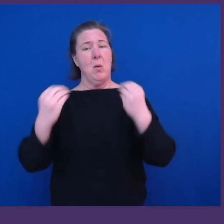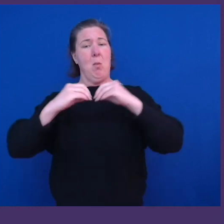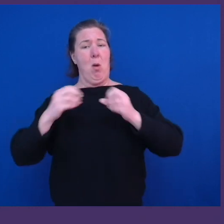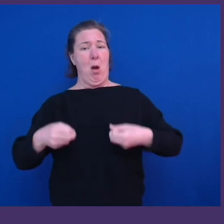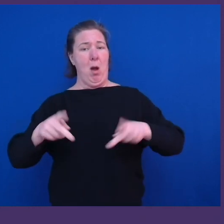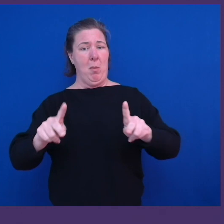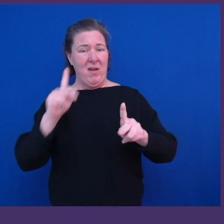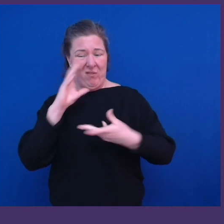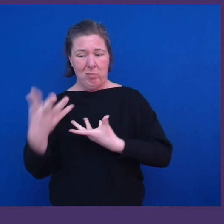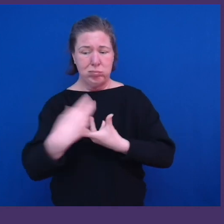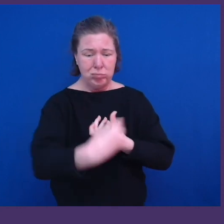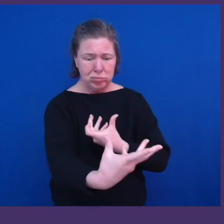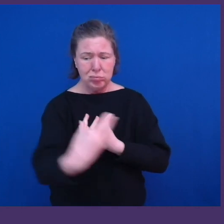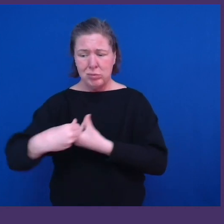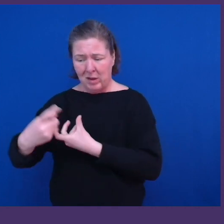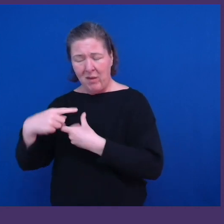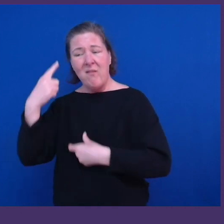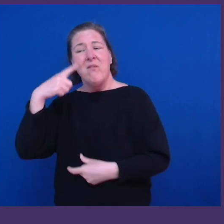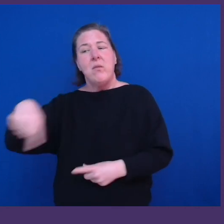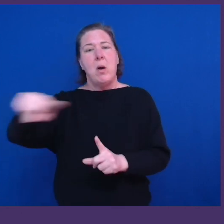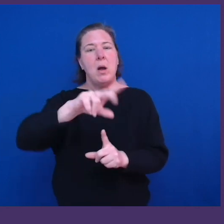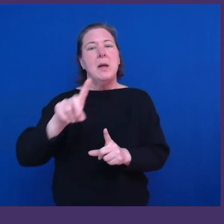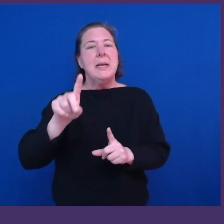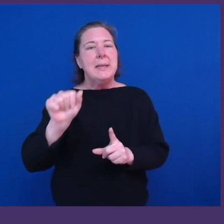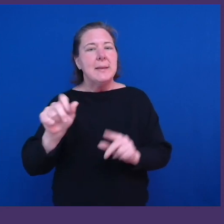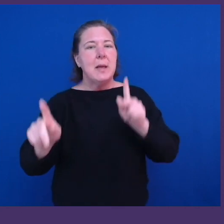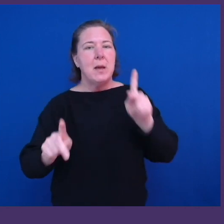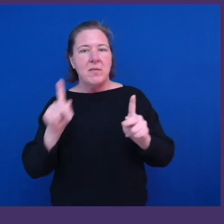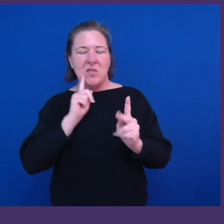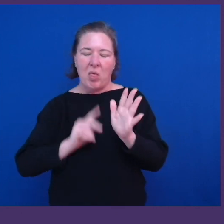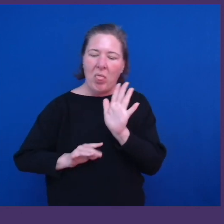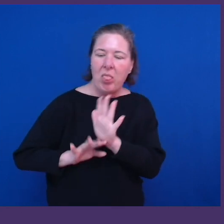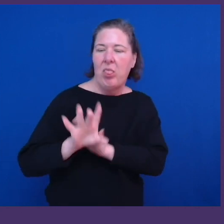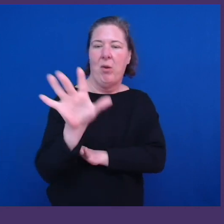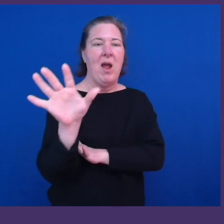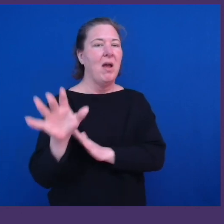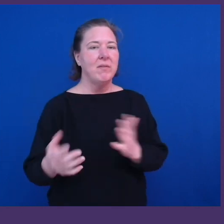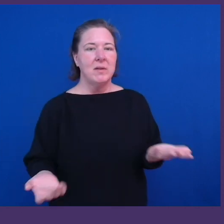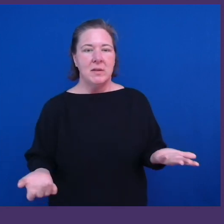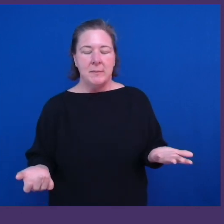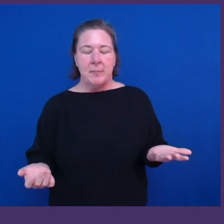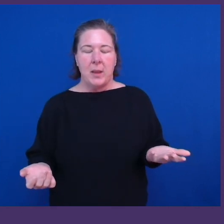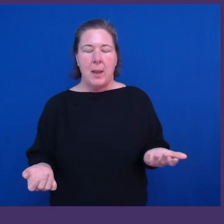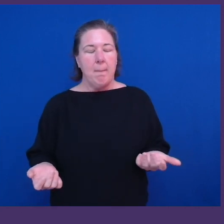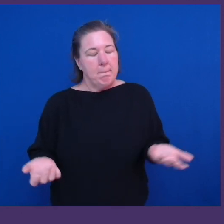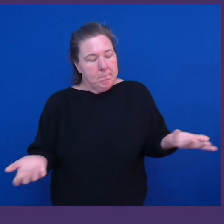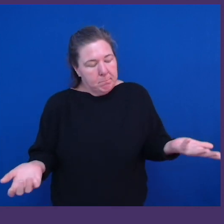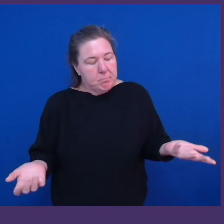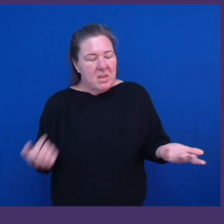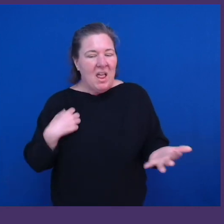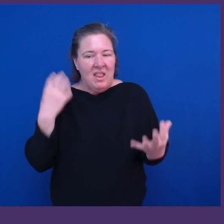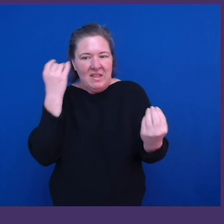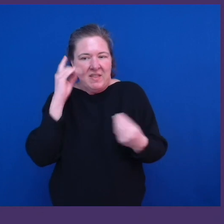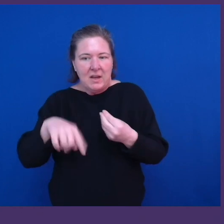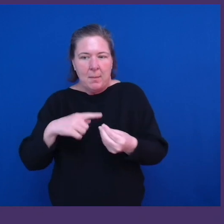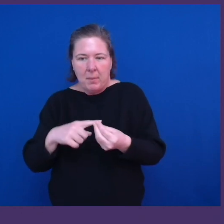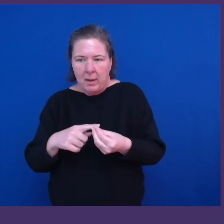and for disabled people to thrive?" And so, let's think about how artificial intelligence is